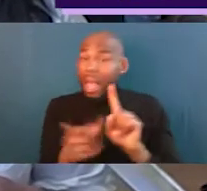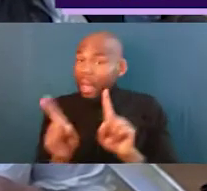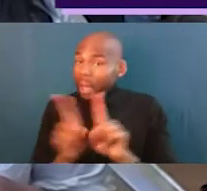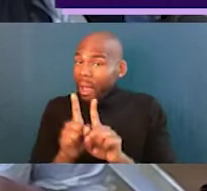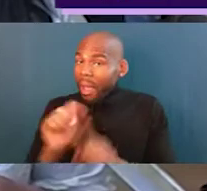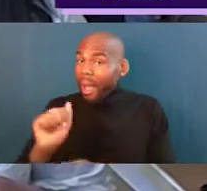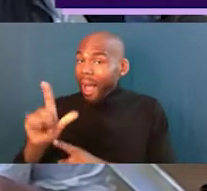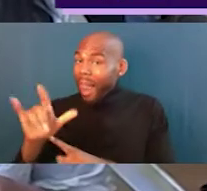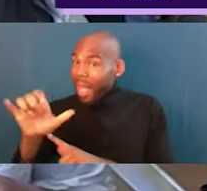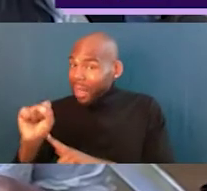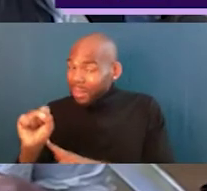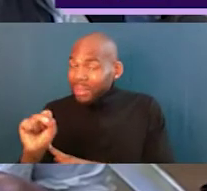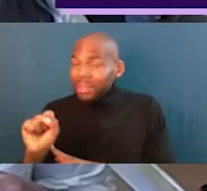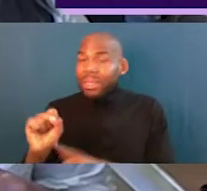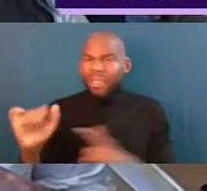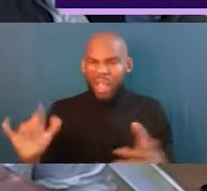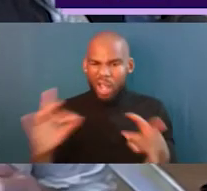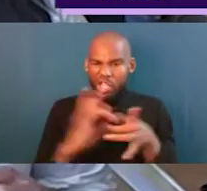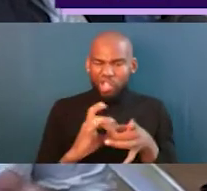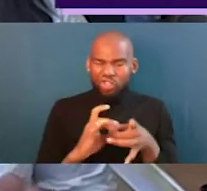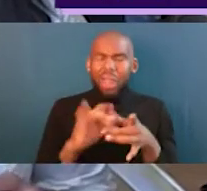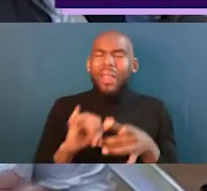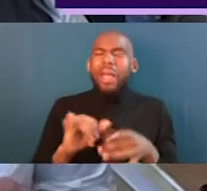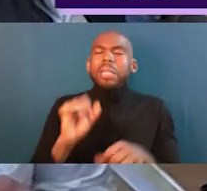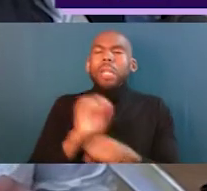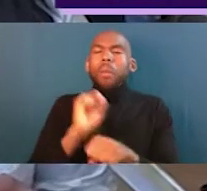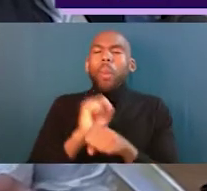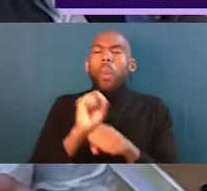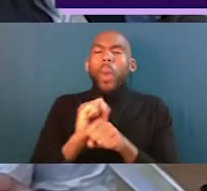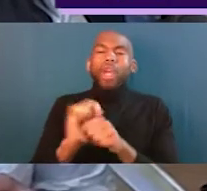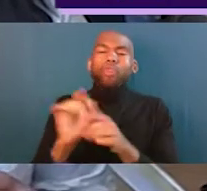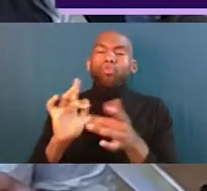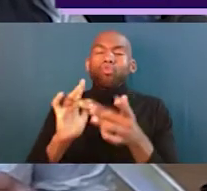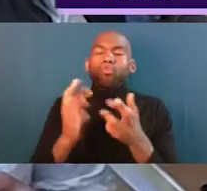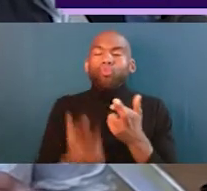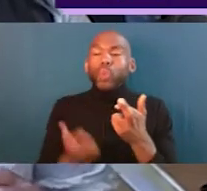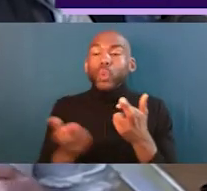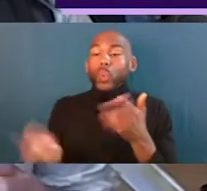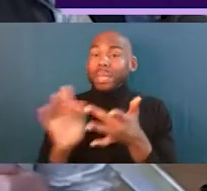belong to Disability Connection, that's an employee resource network at Wells Fargo,